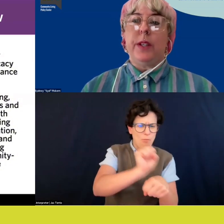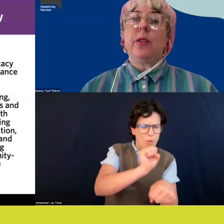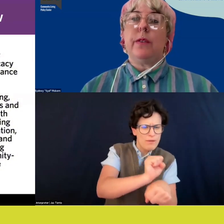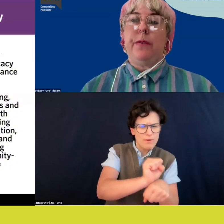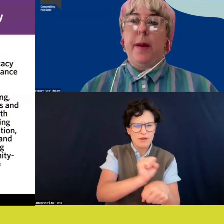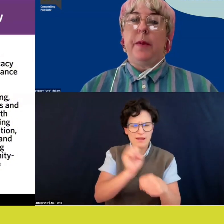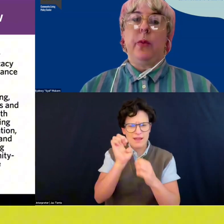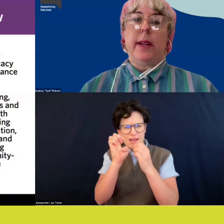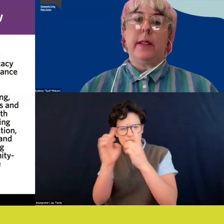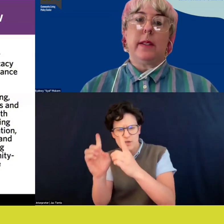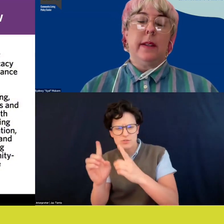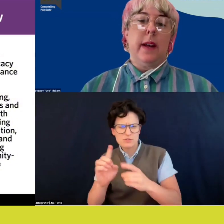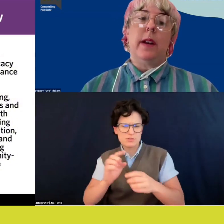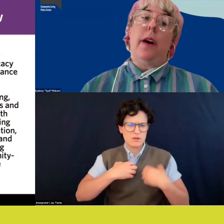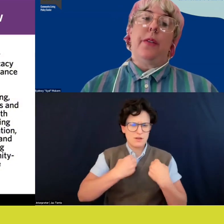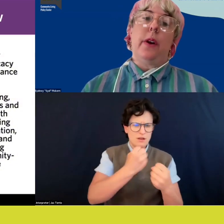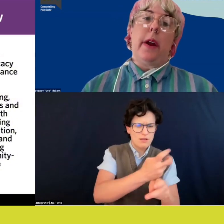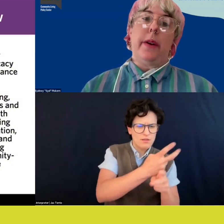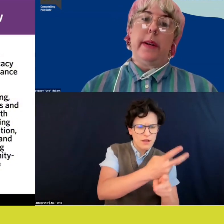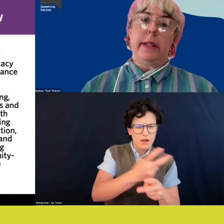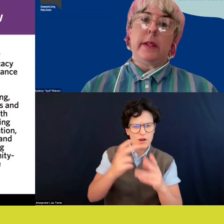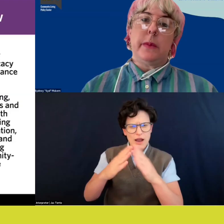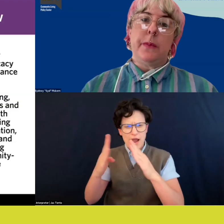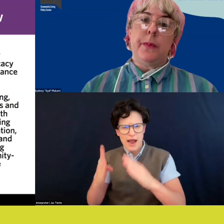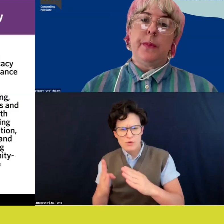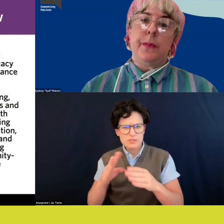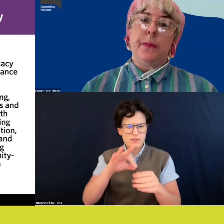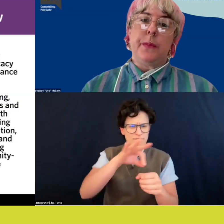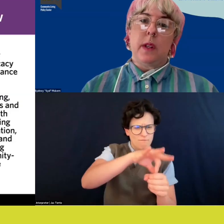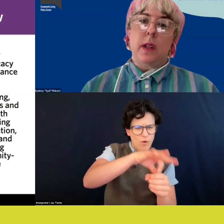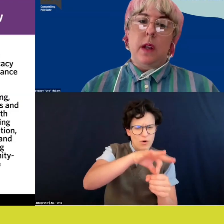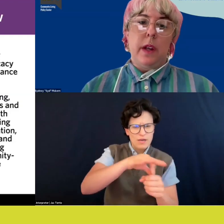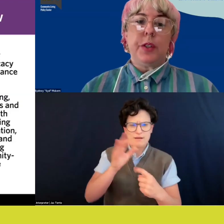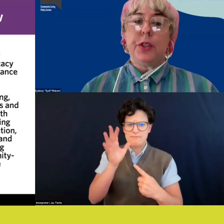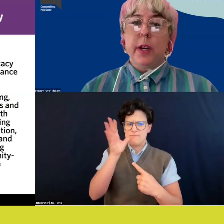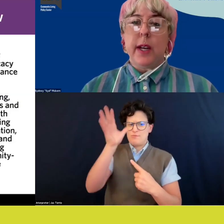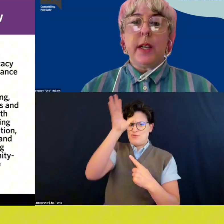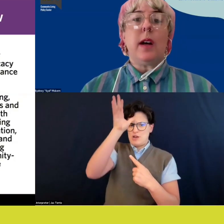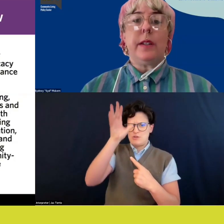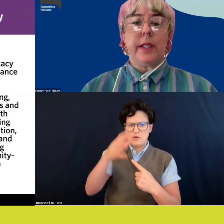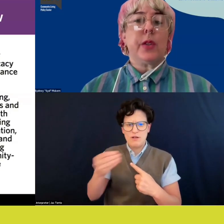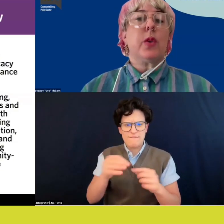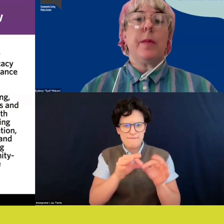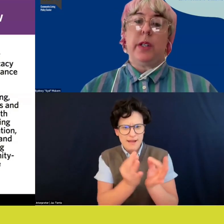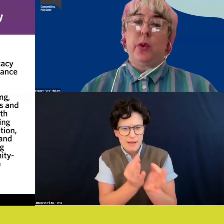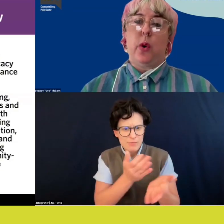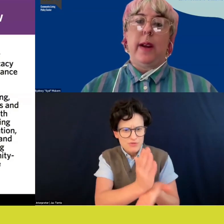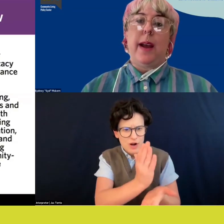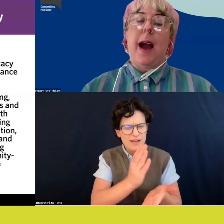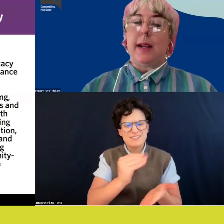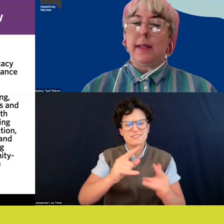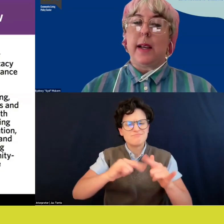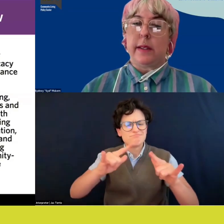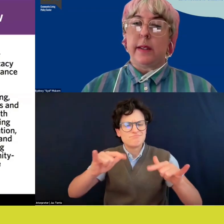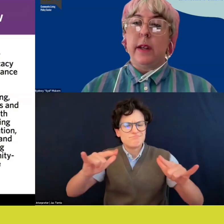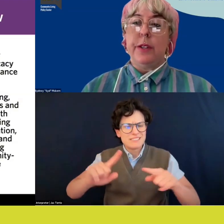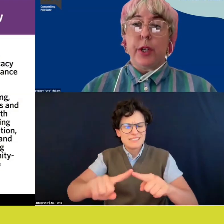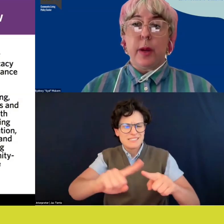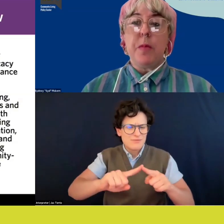parental and family rights, and other areas. ensuring non -discriminatory access to